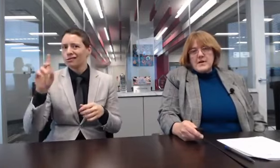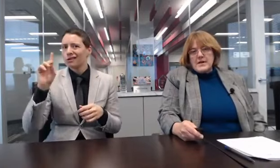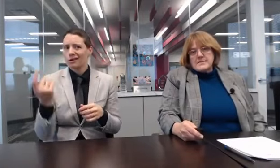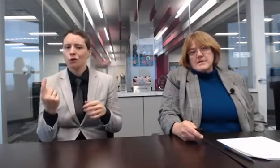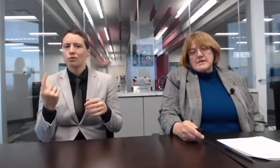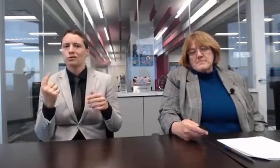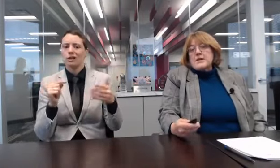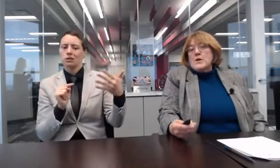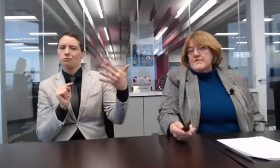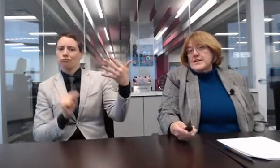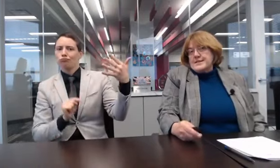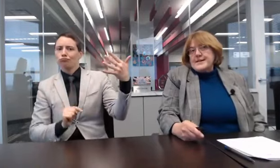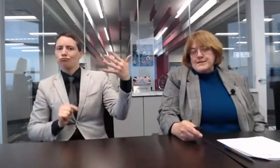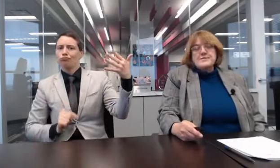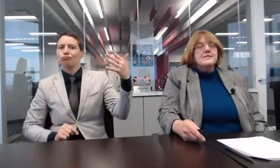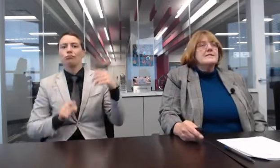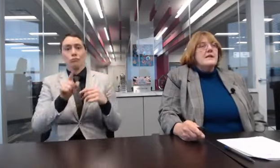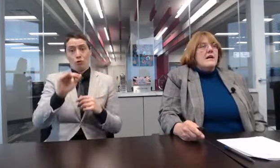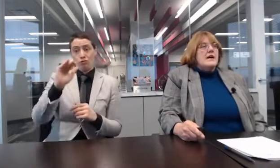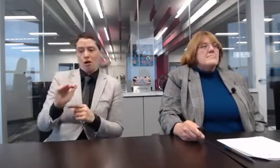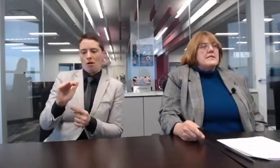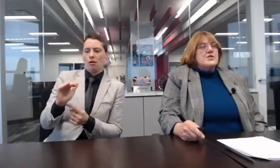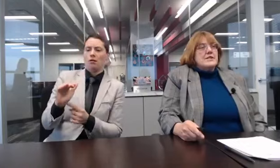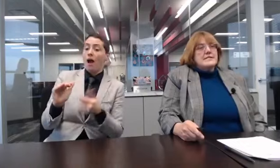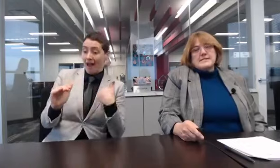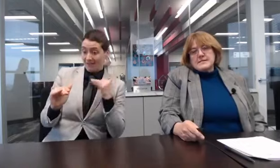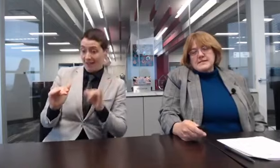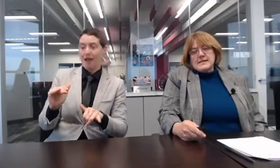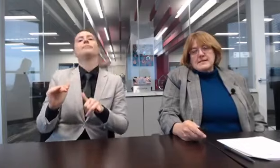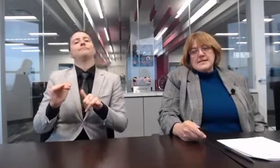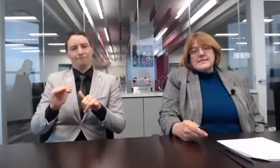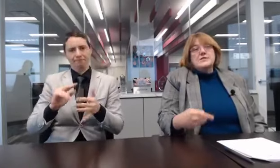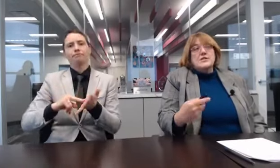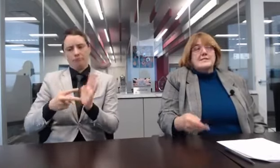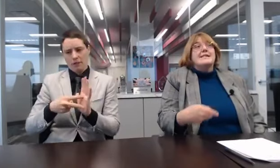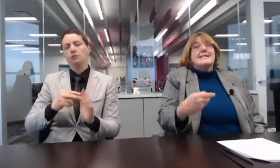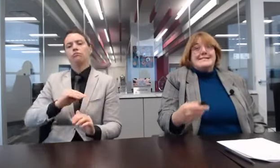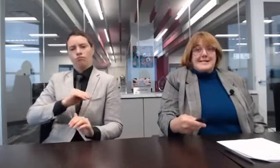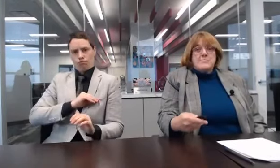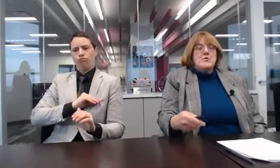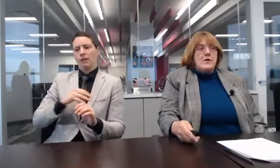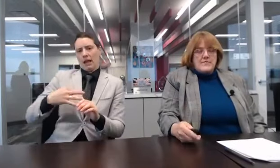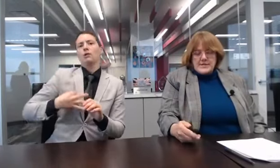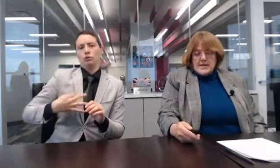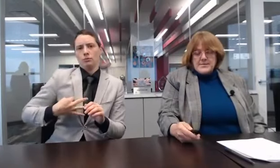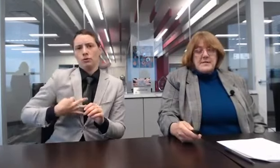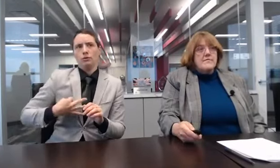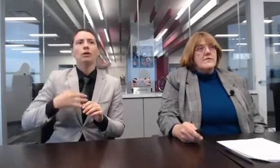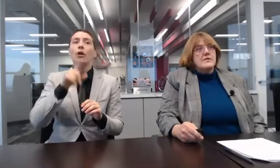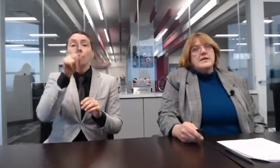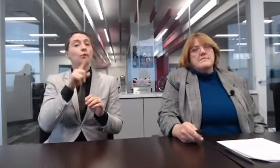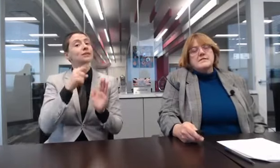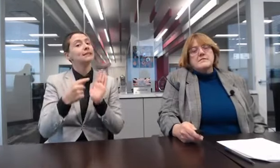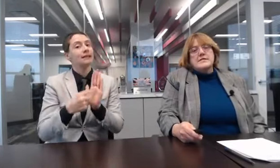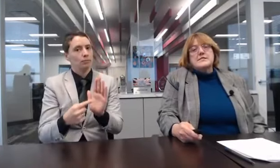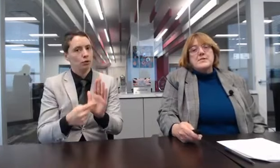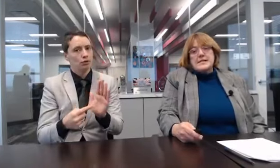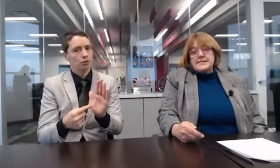as, be a qualifying diagnosis. This is just an example of the types of disabilities